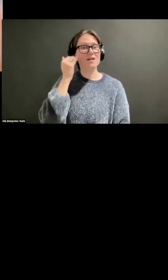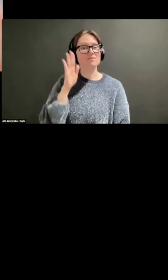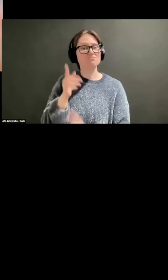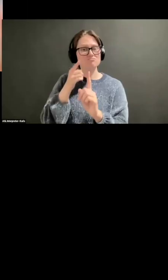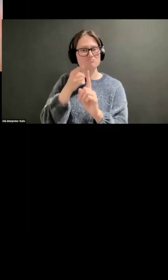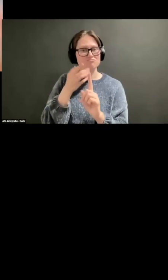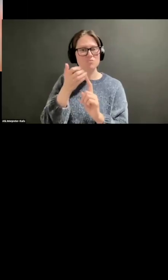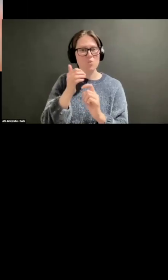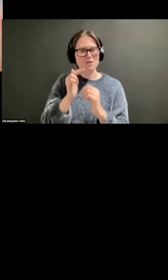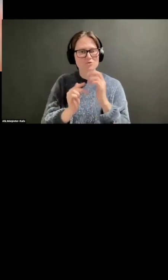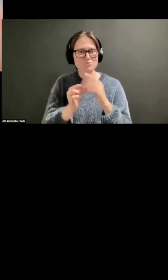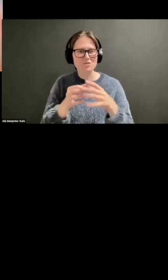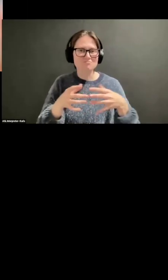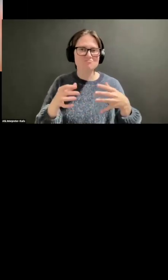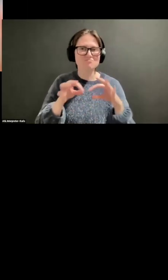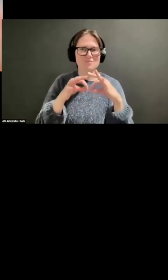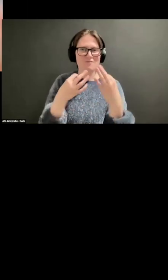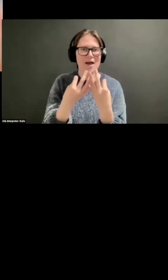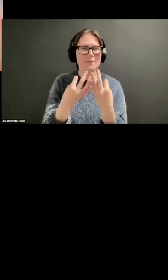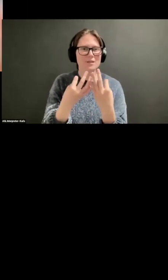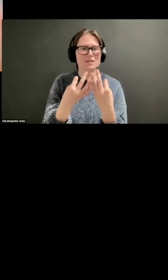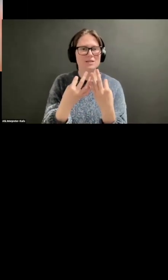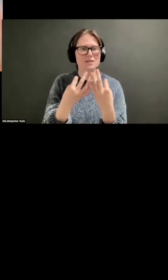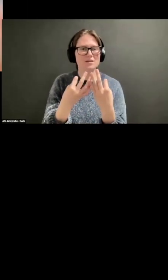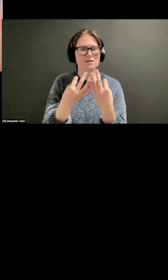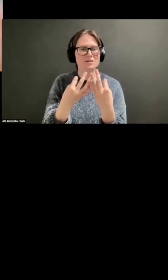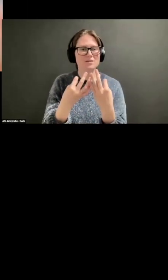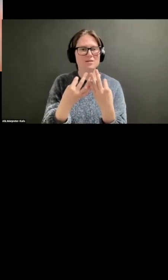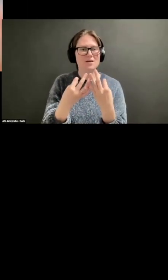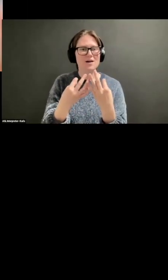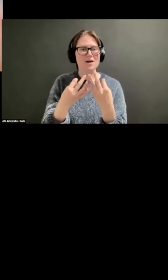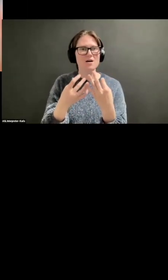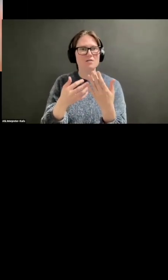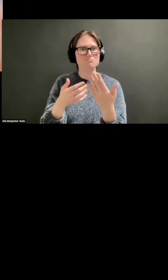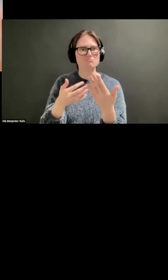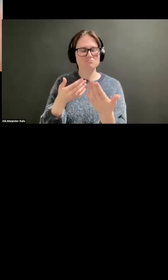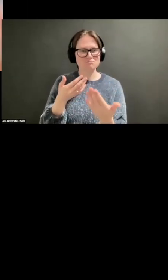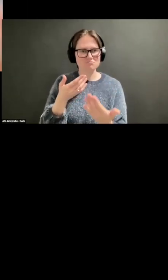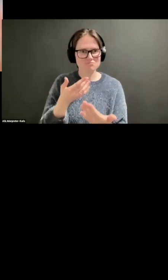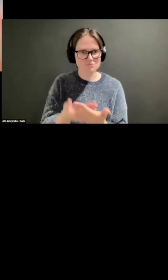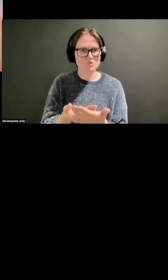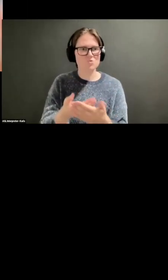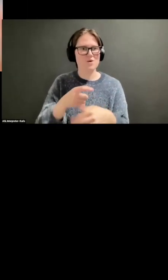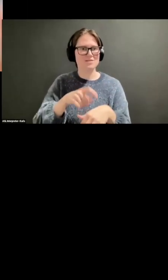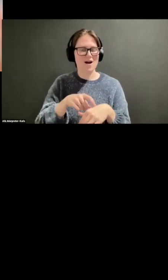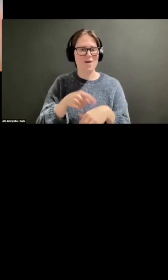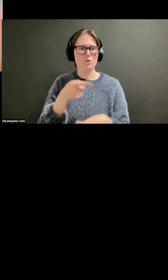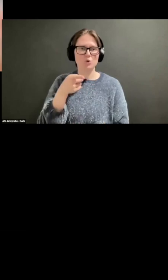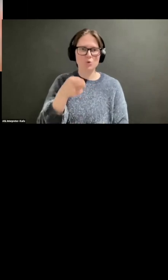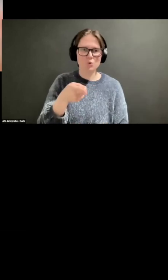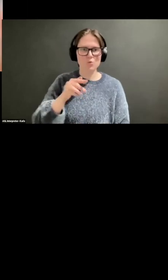and get to a point where you and this child are a family, legally, and you don't have to have the